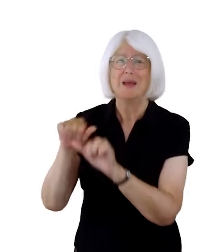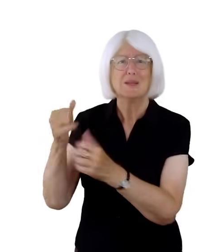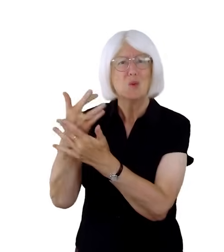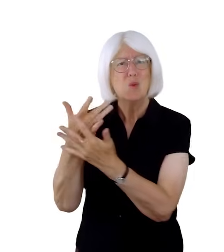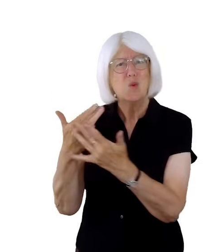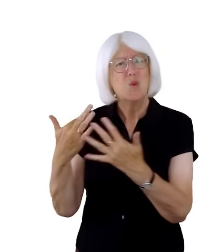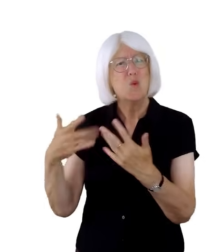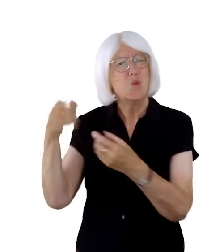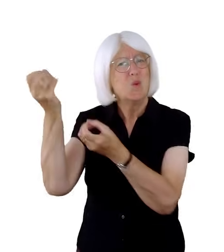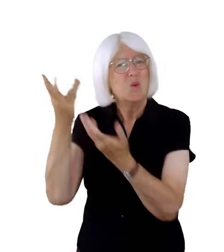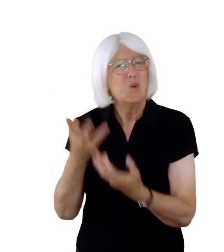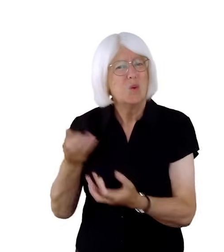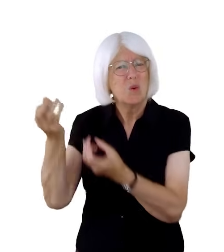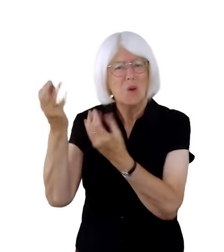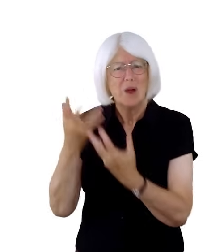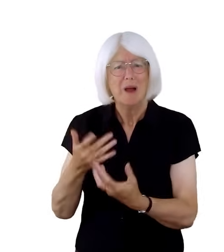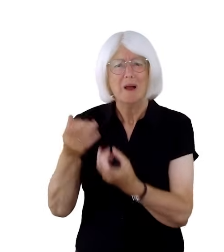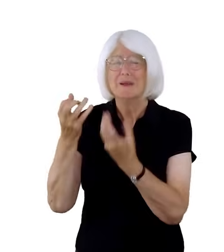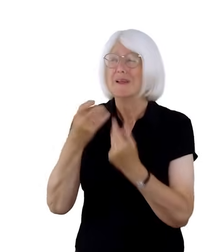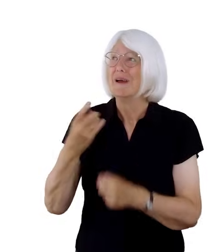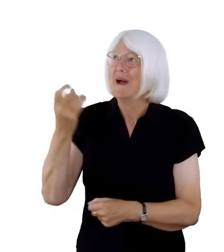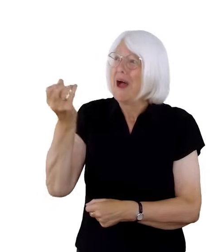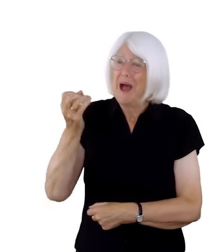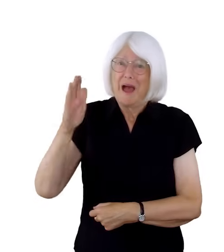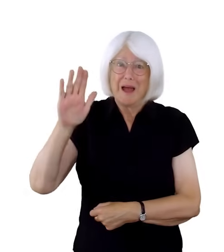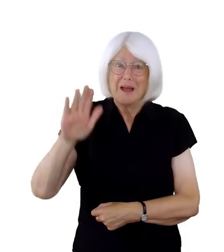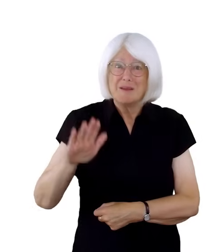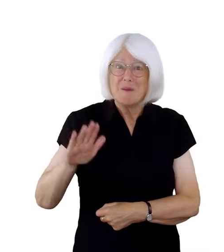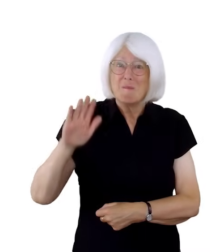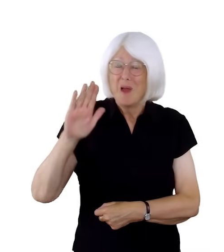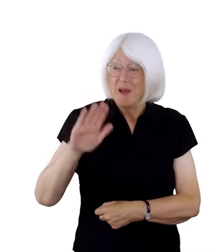At blessings without number